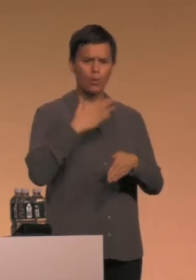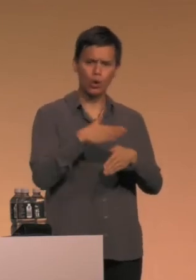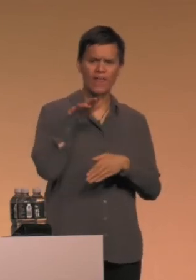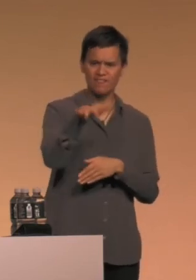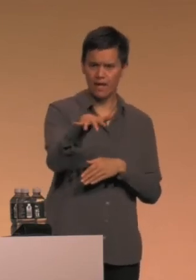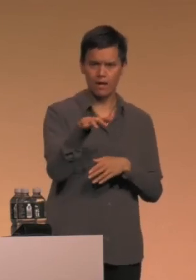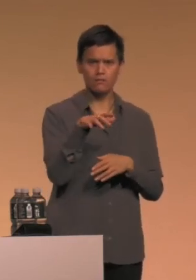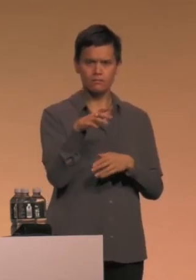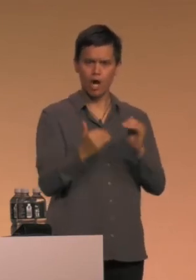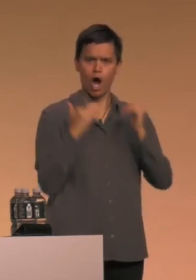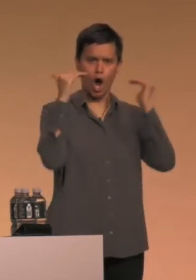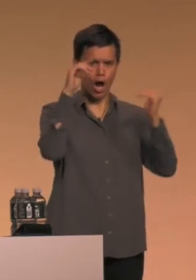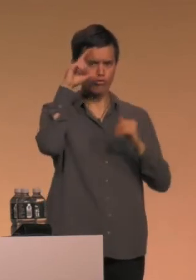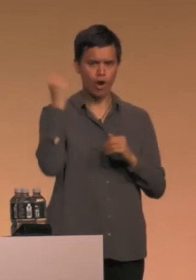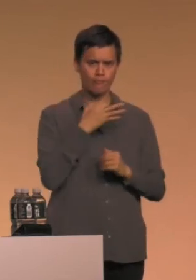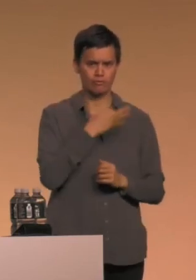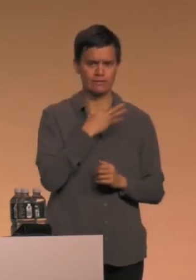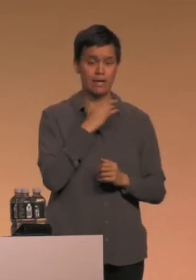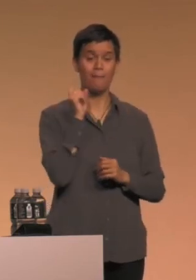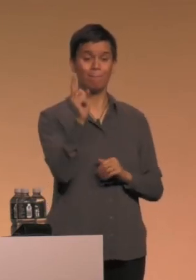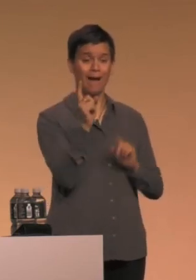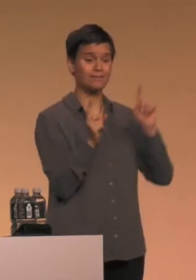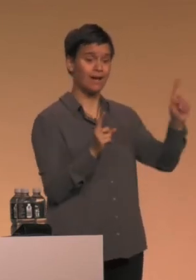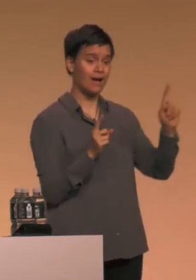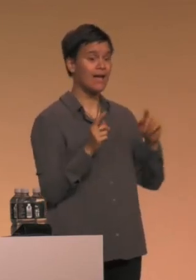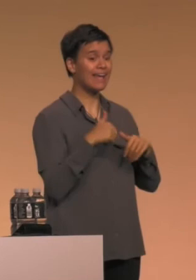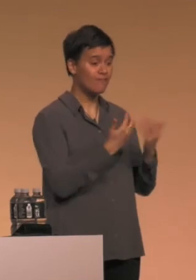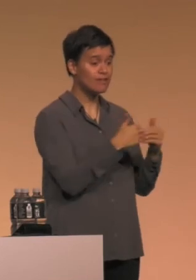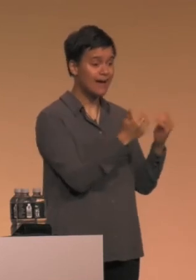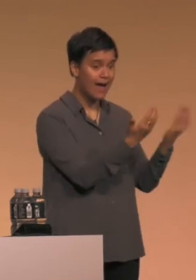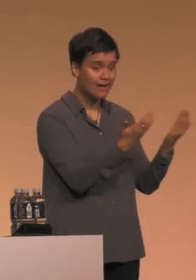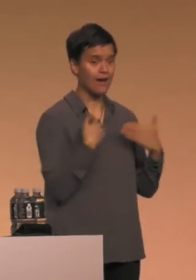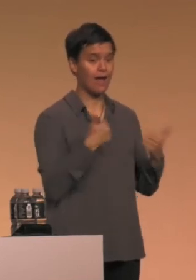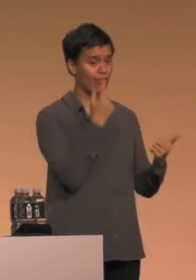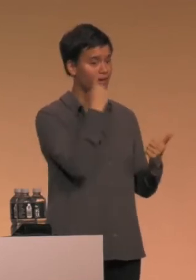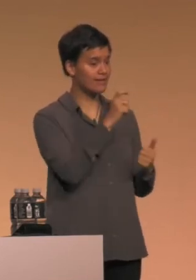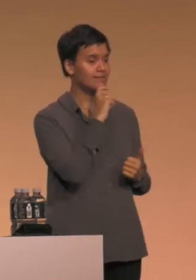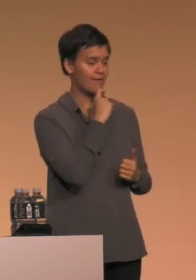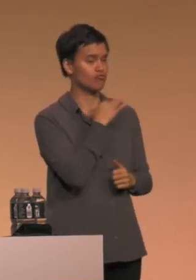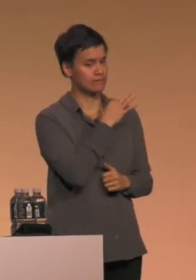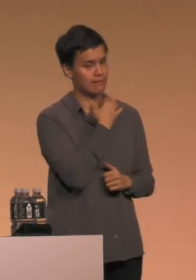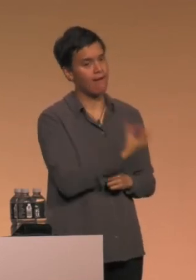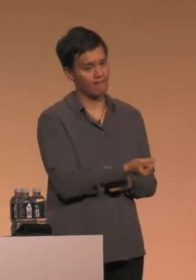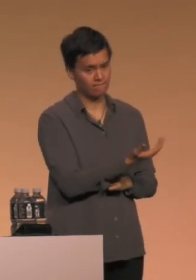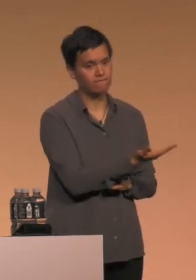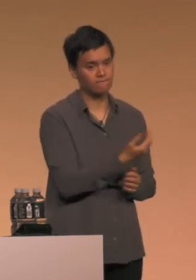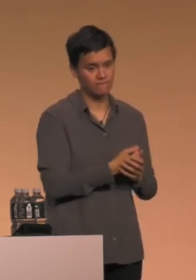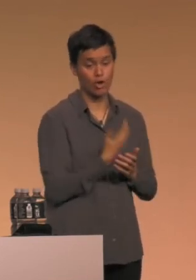However, in our health care, staff are at risk every day. I was told recently of a conversation